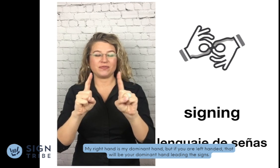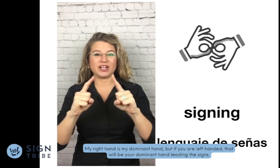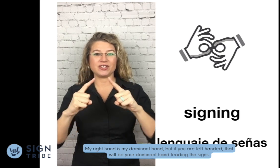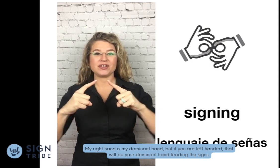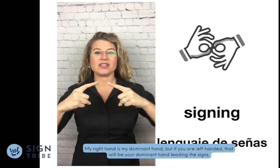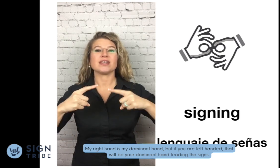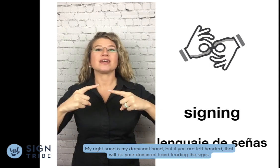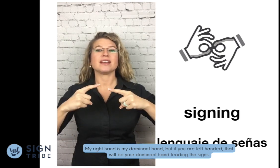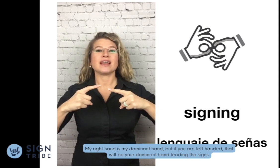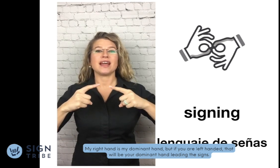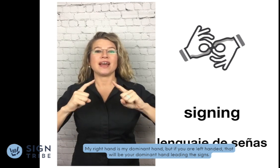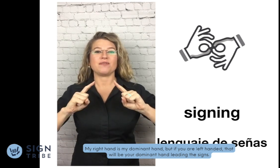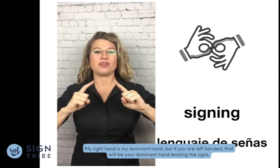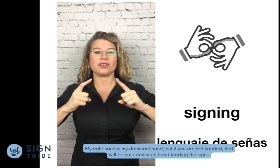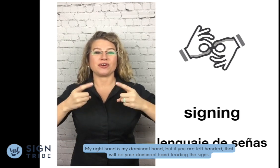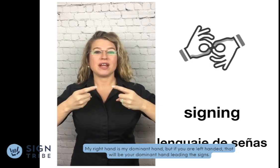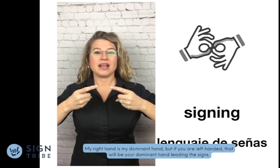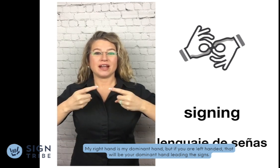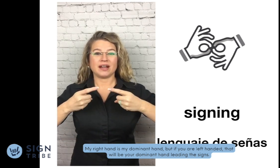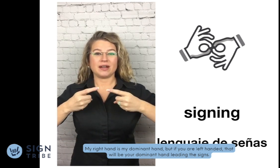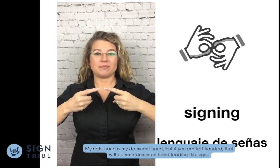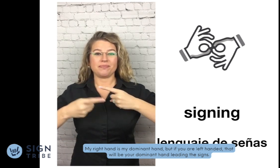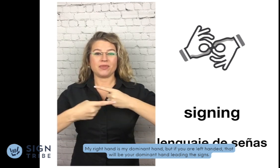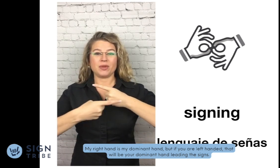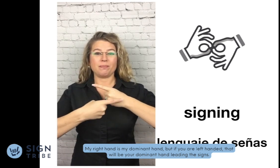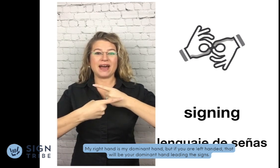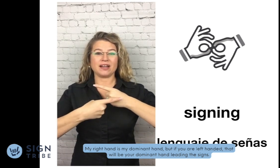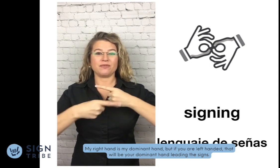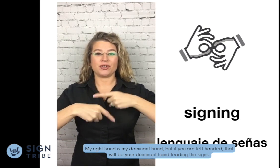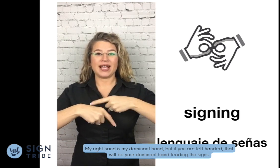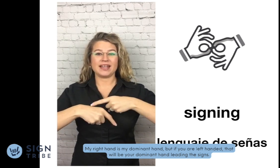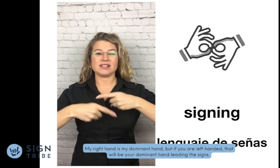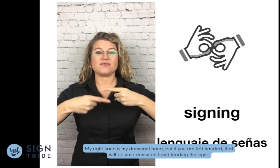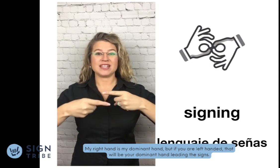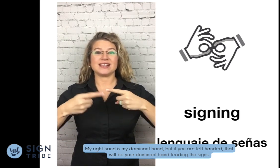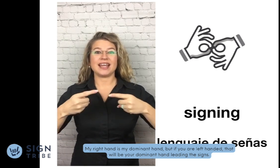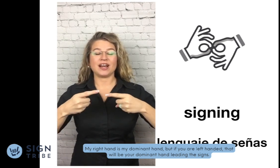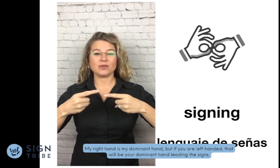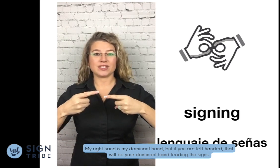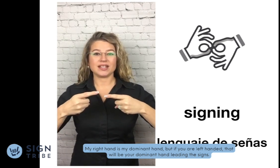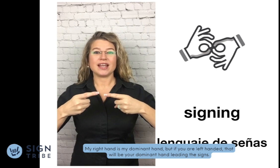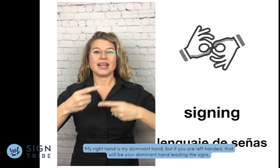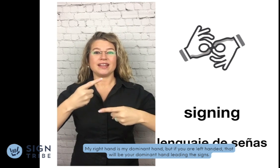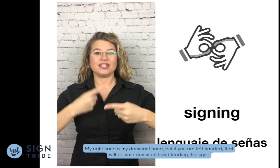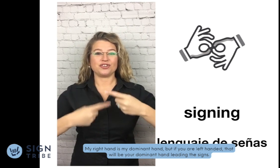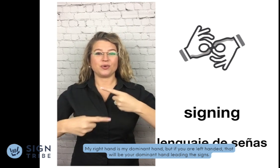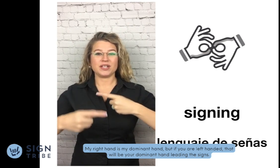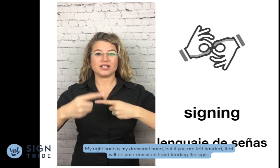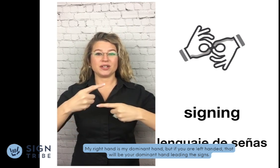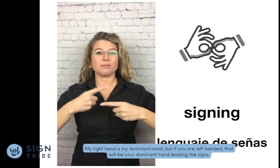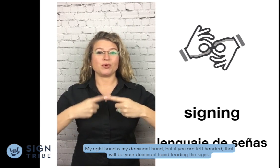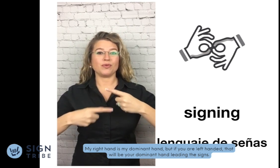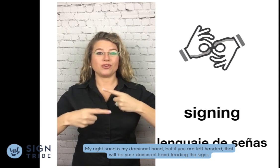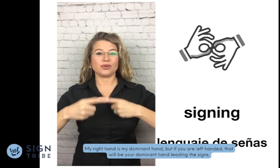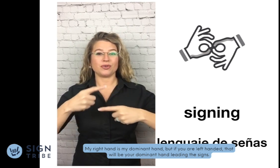fingers. Have your, um, back of your hands facing out and then you're going to move your